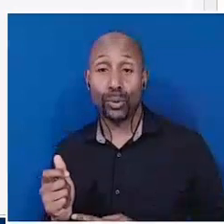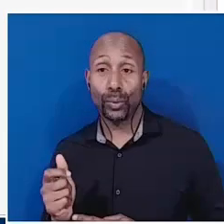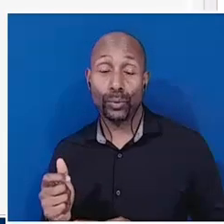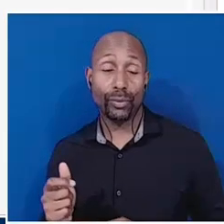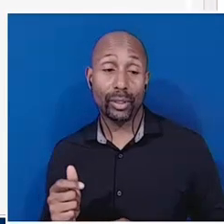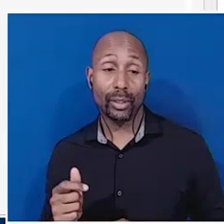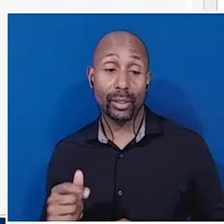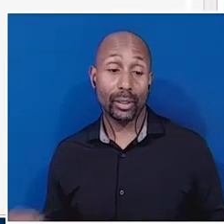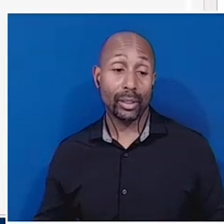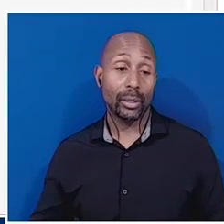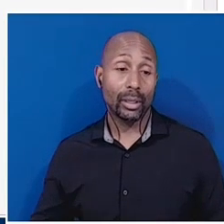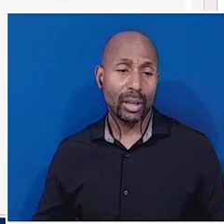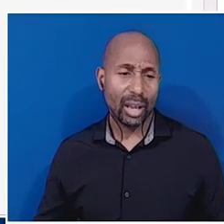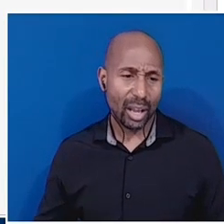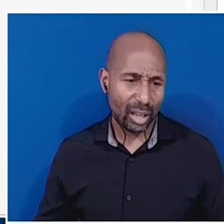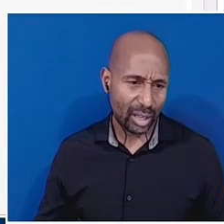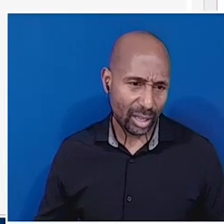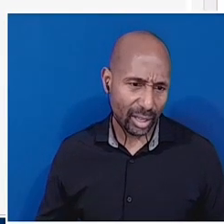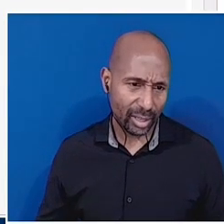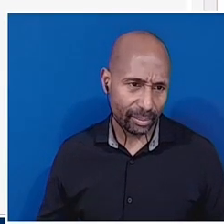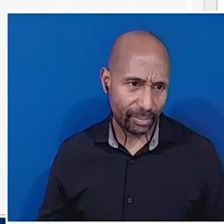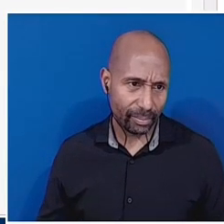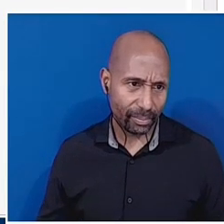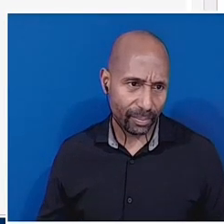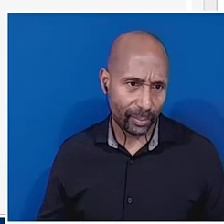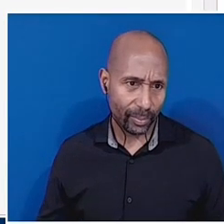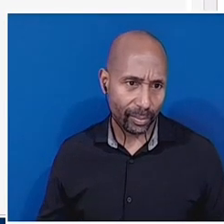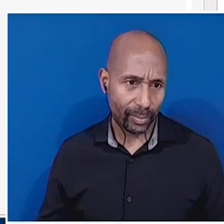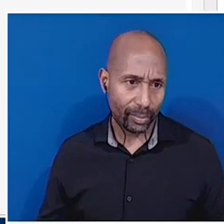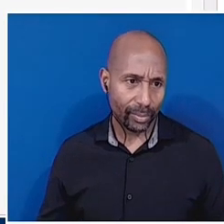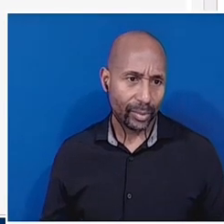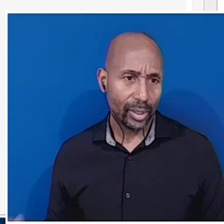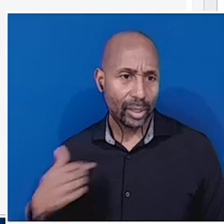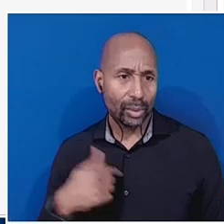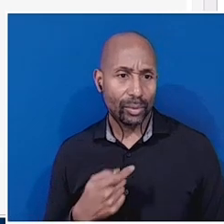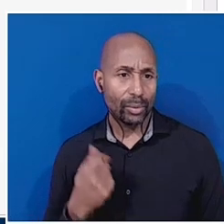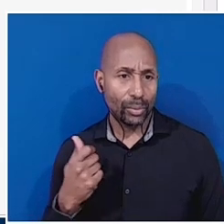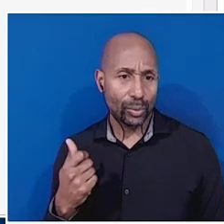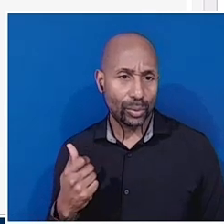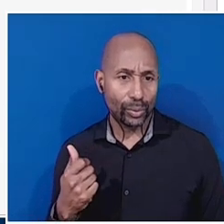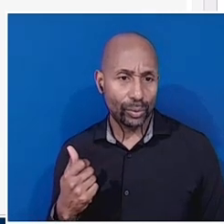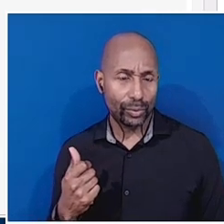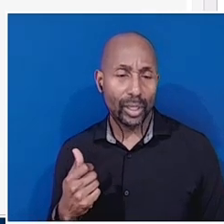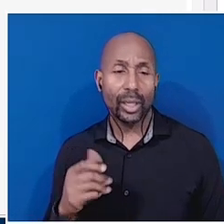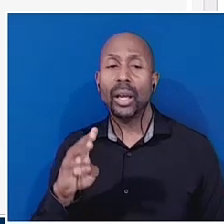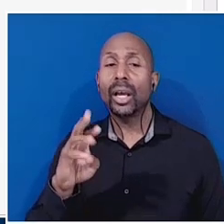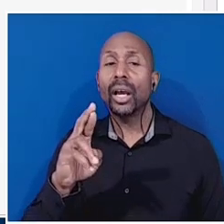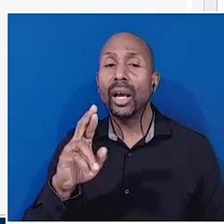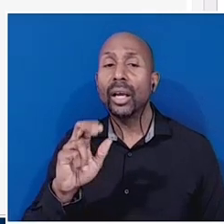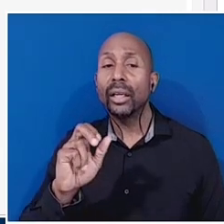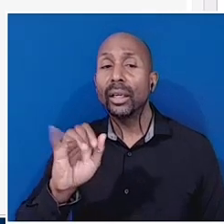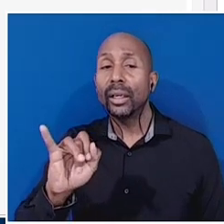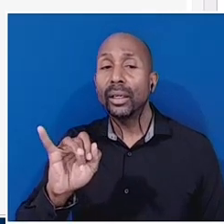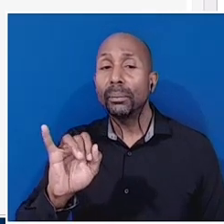submitting us decision letters in those cases. And then looks like the last one is